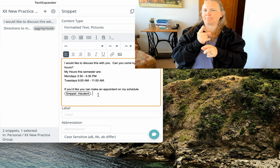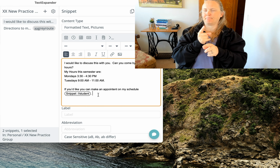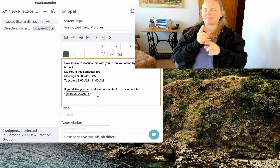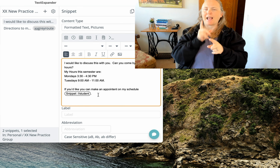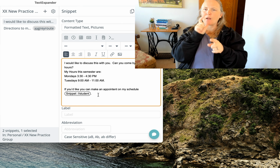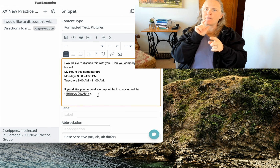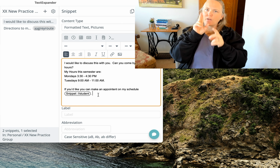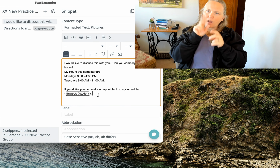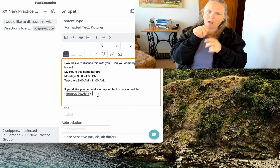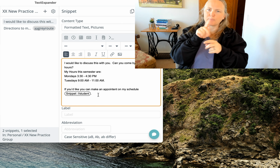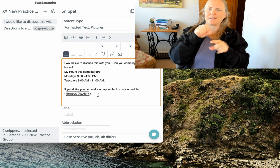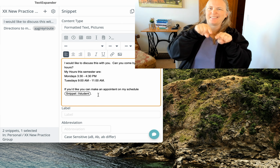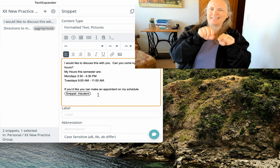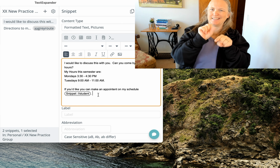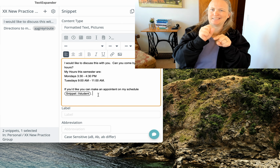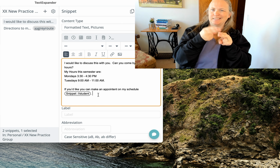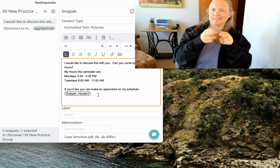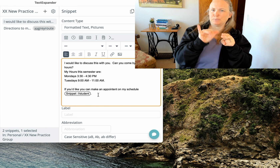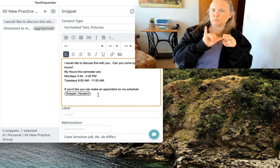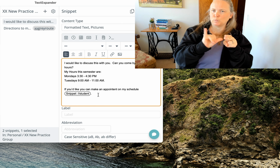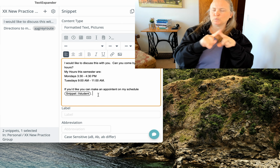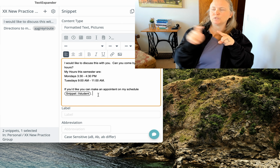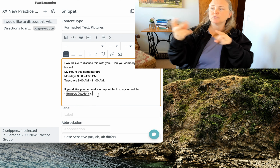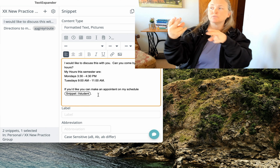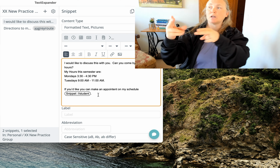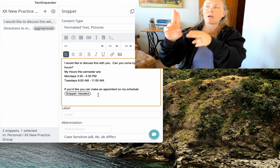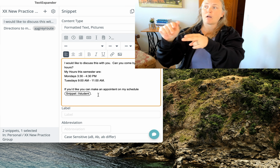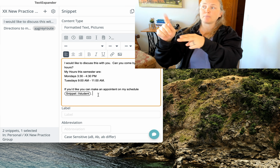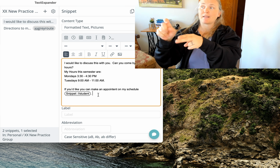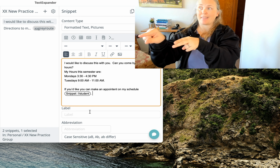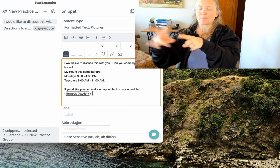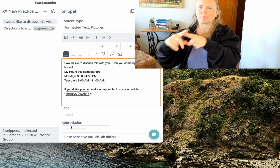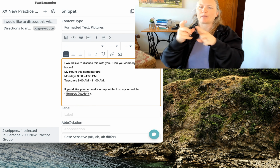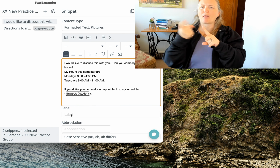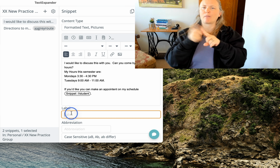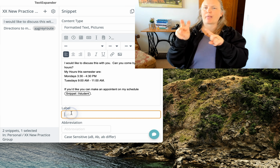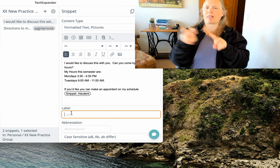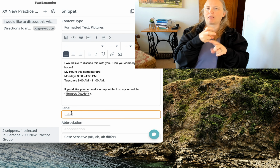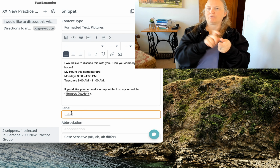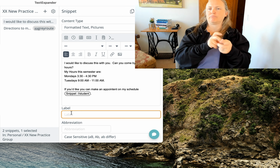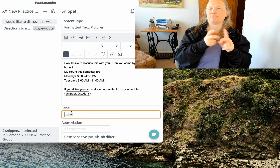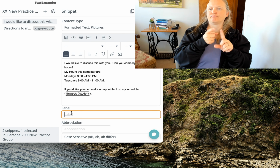to update this snippet as well. Okay. So there we go. I'm going to call this.